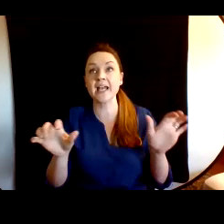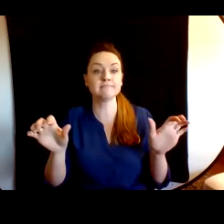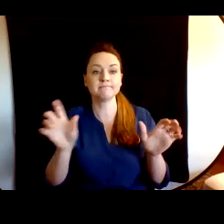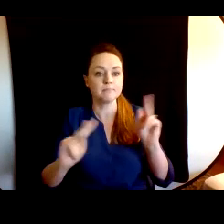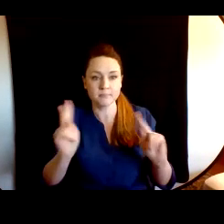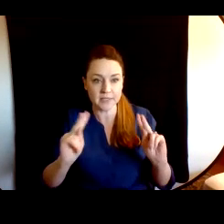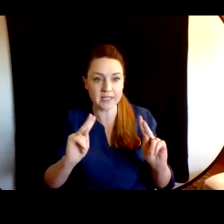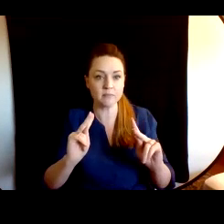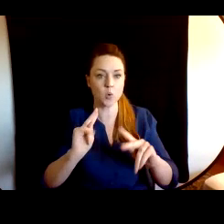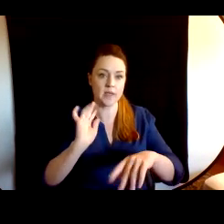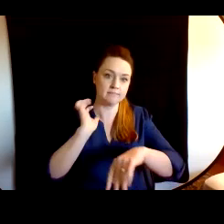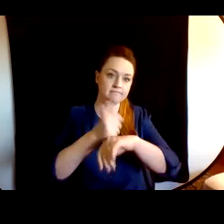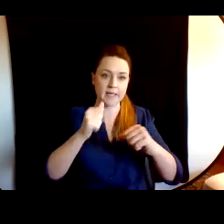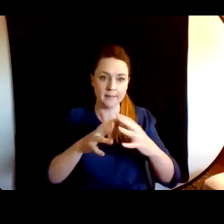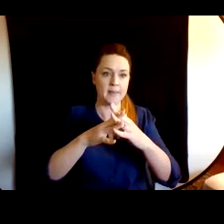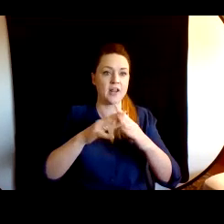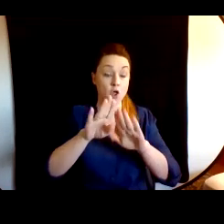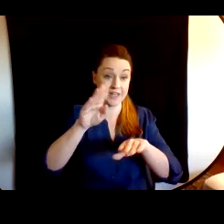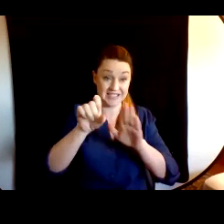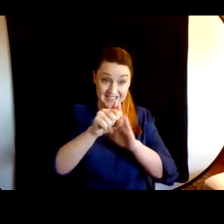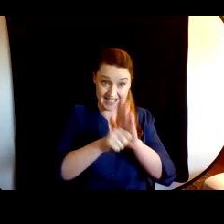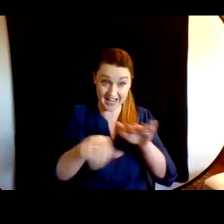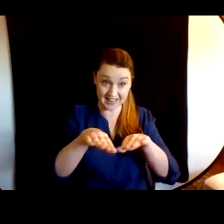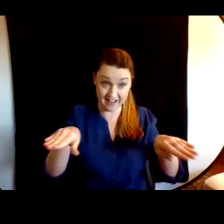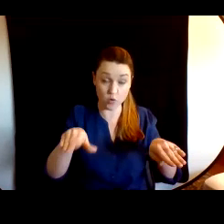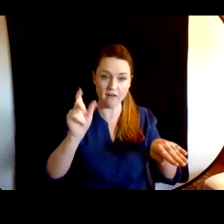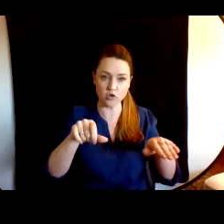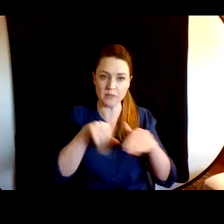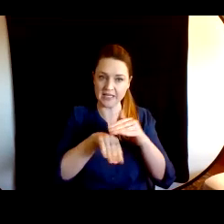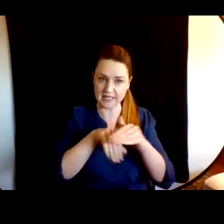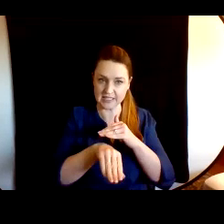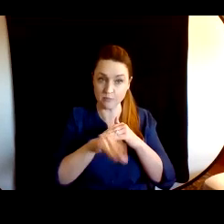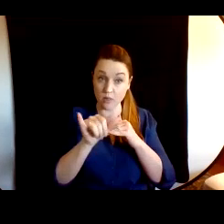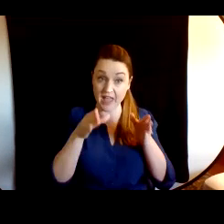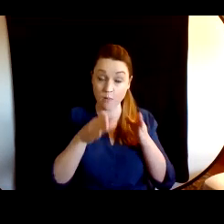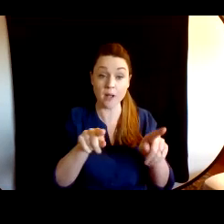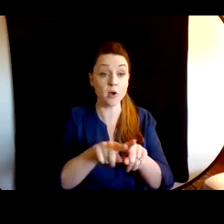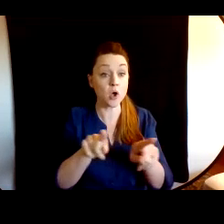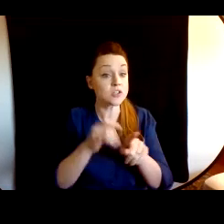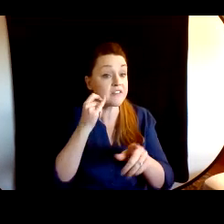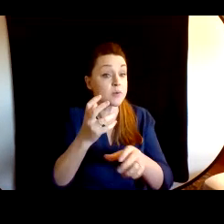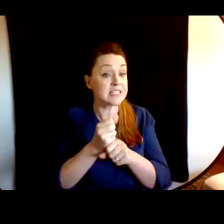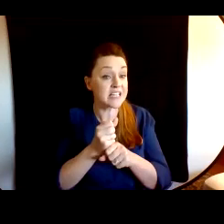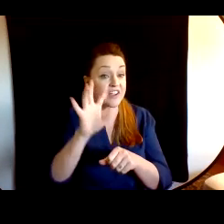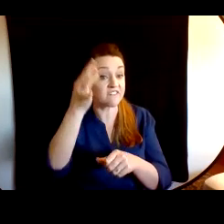emergency management programs on a state level. So that needs to be made accessible in that way. And then also if they are receiving federal dollars,